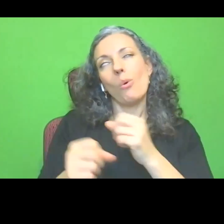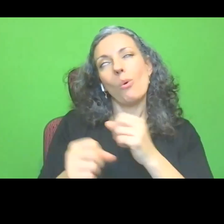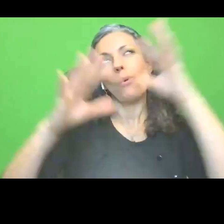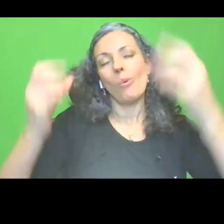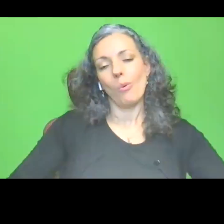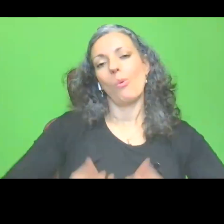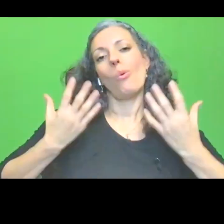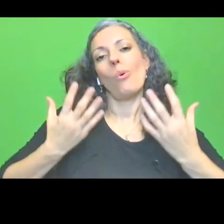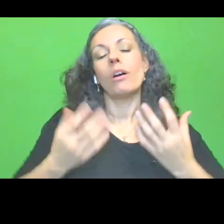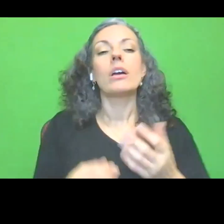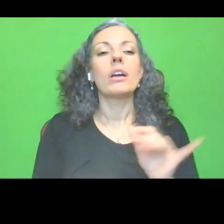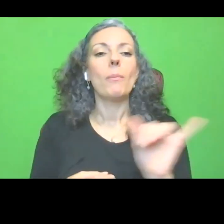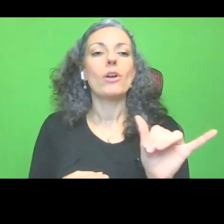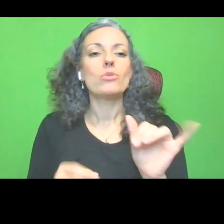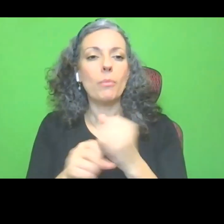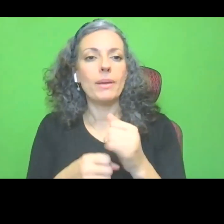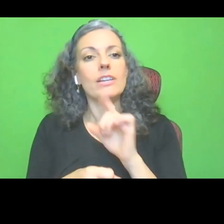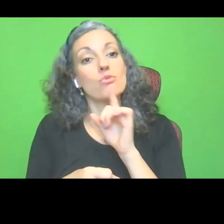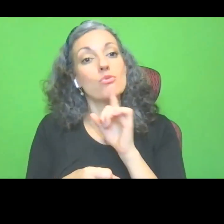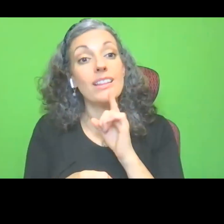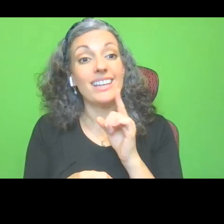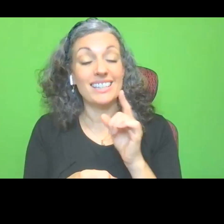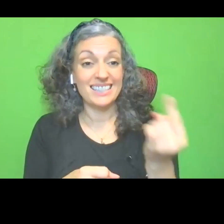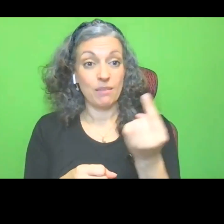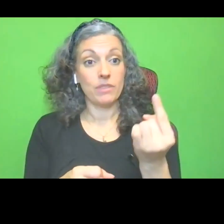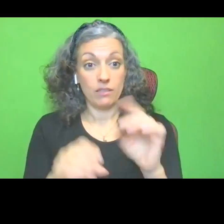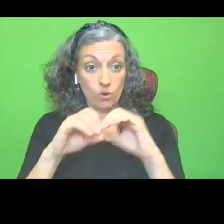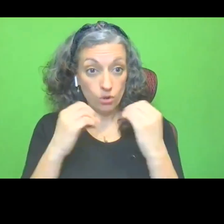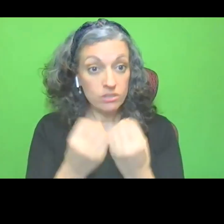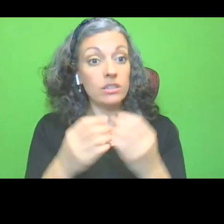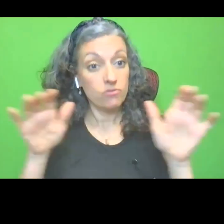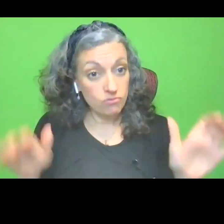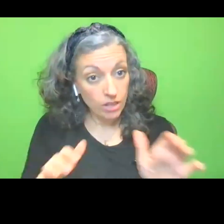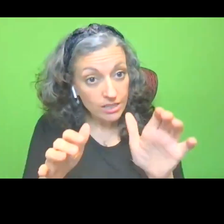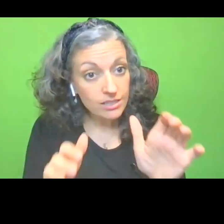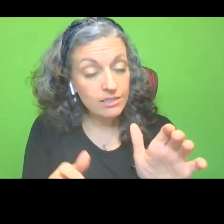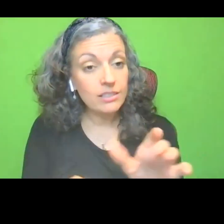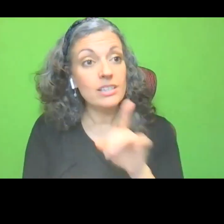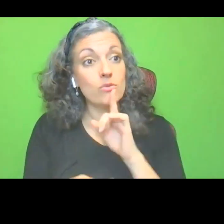making it so that it really is very much something that the organization does and almost a reflex,